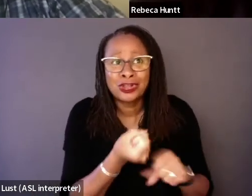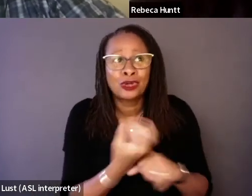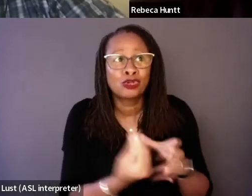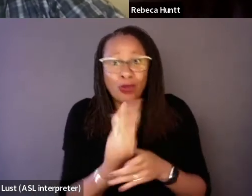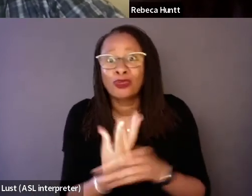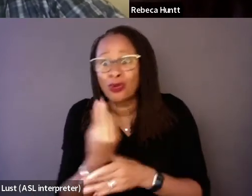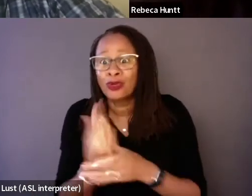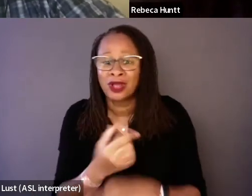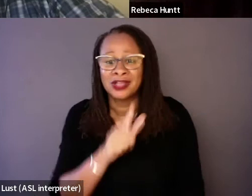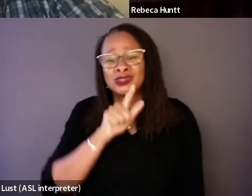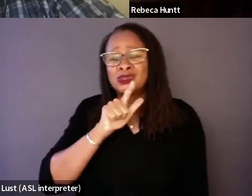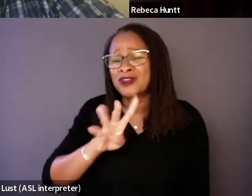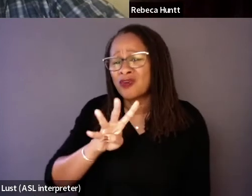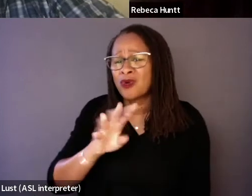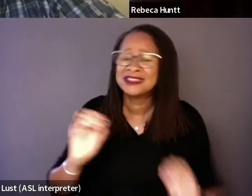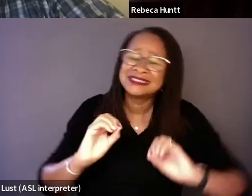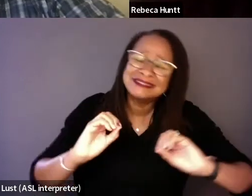24 is nothing like 25 and 25 is nothing like 26.